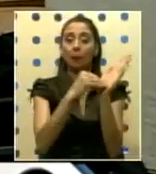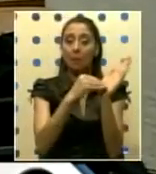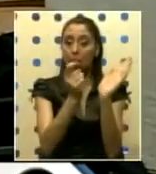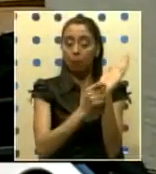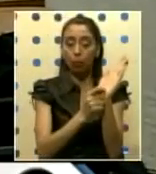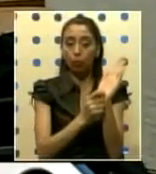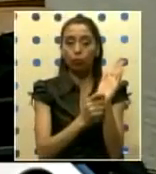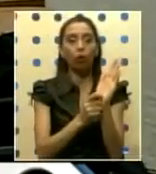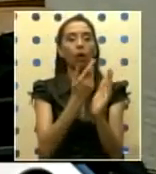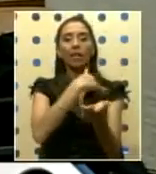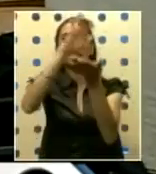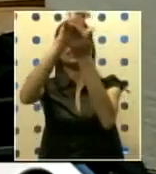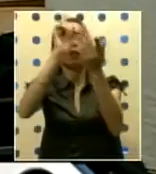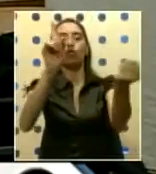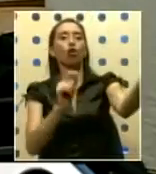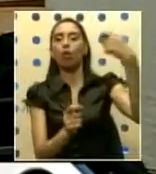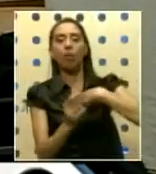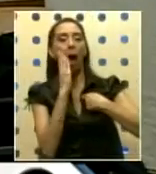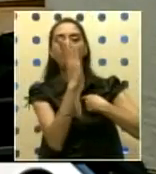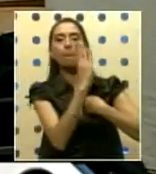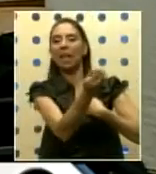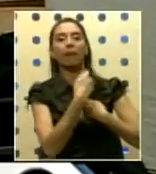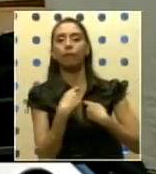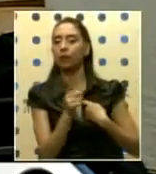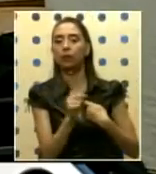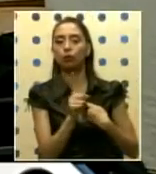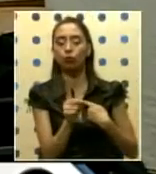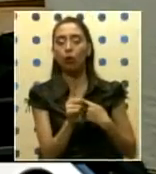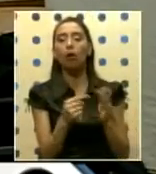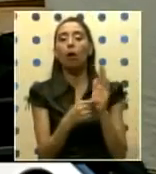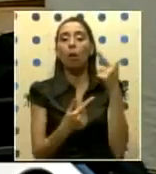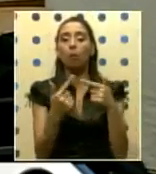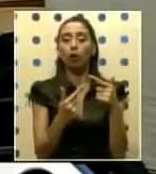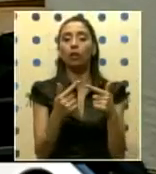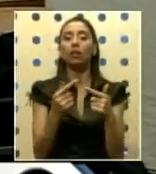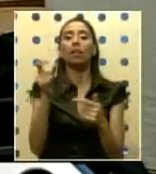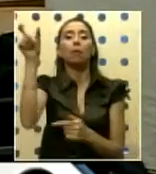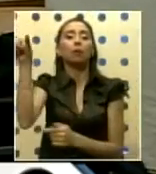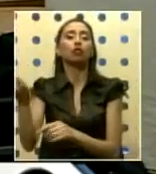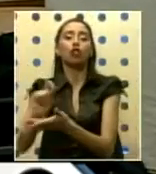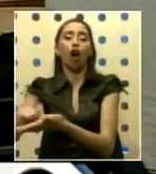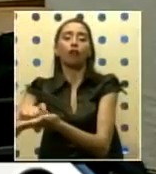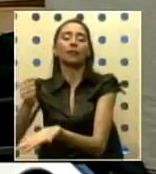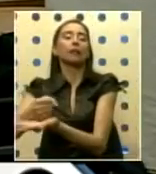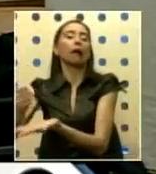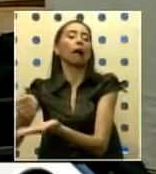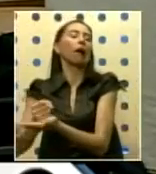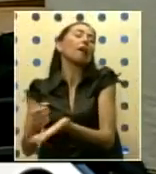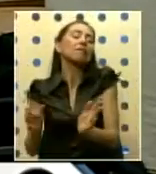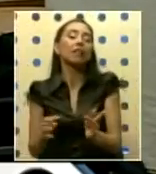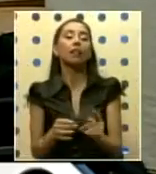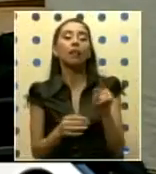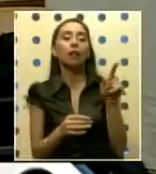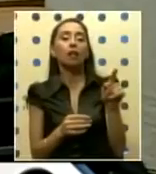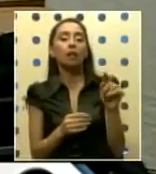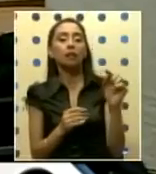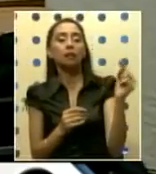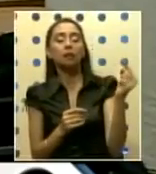that the subsidiary state gives out. This policy, that a bureaucrat in some office decides that because you have one peso more